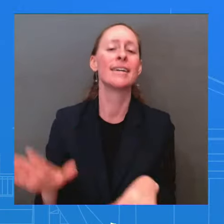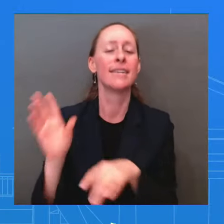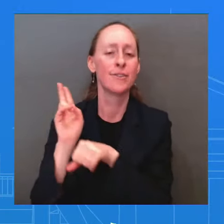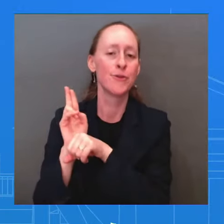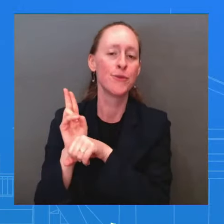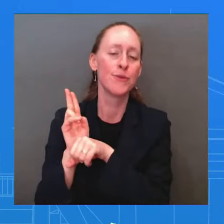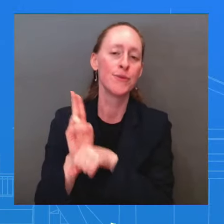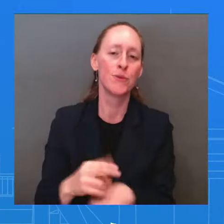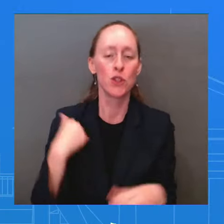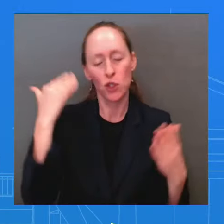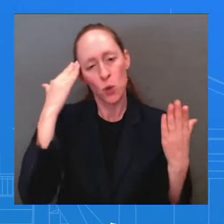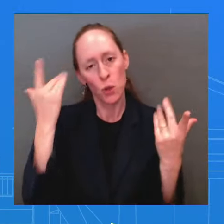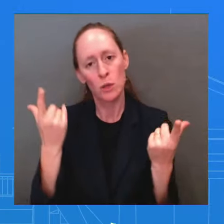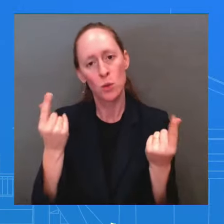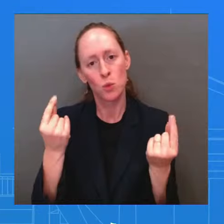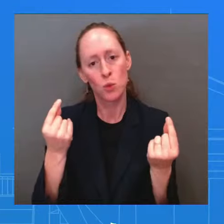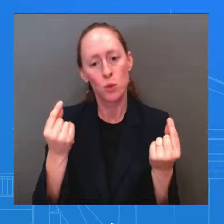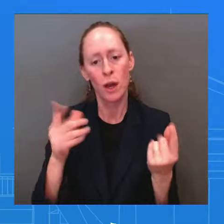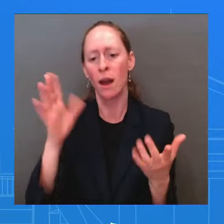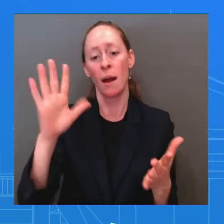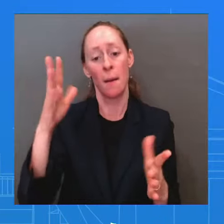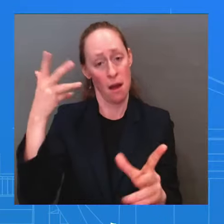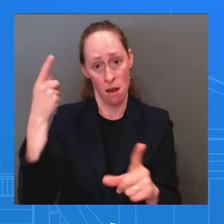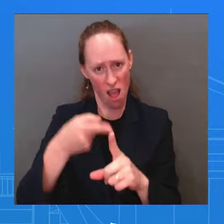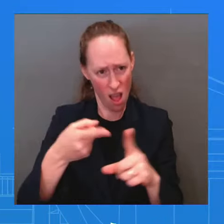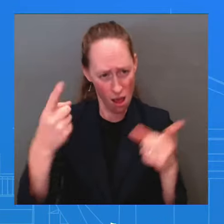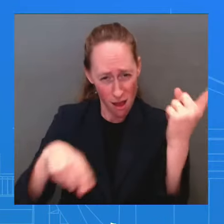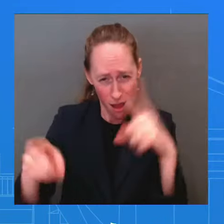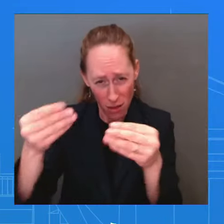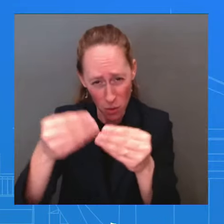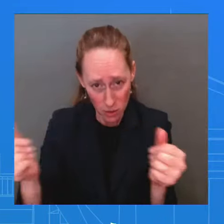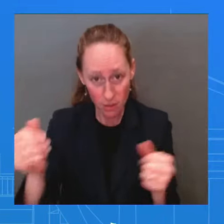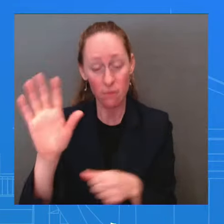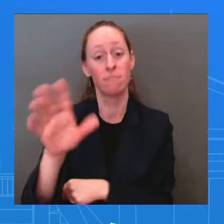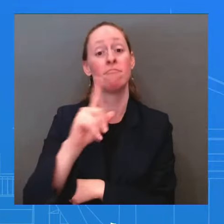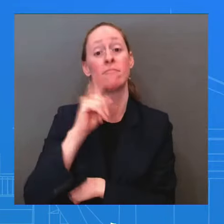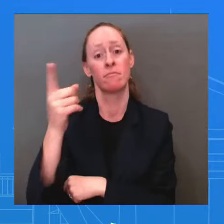But, again, the President has been very clear: This is why collective bargaining, we believe, is important here.